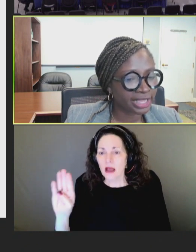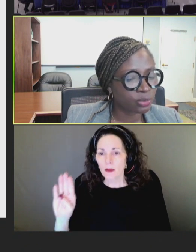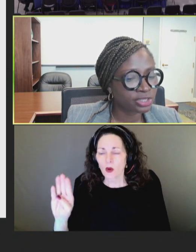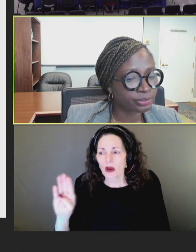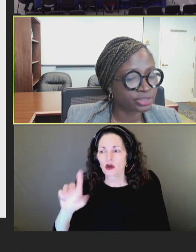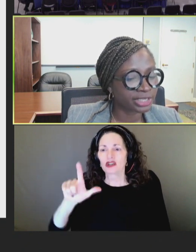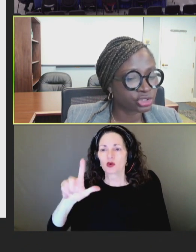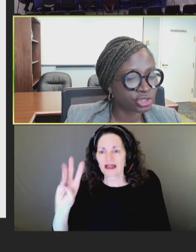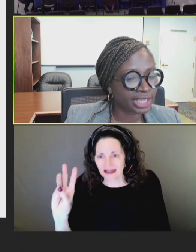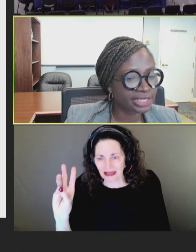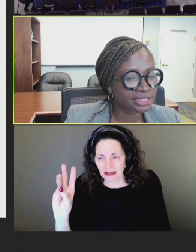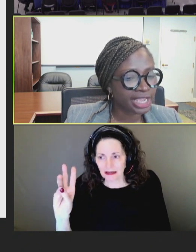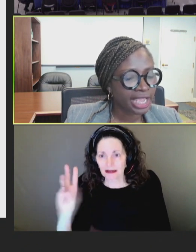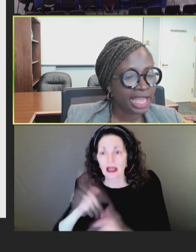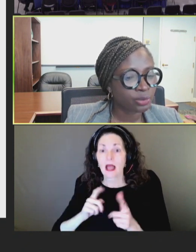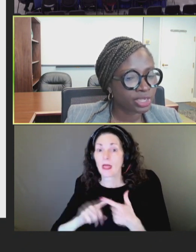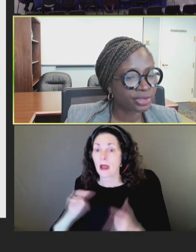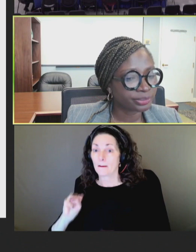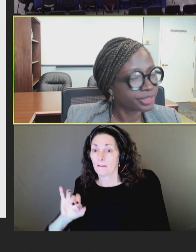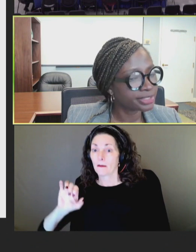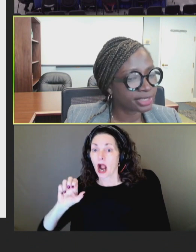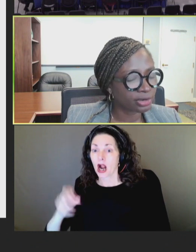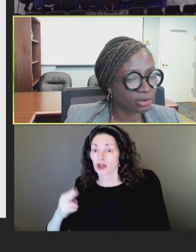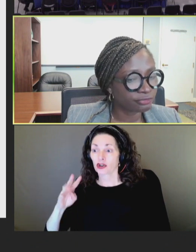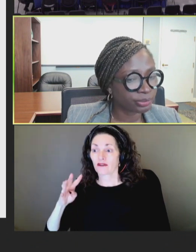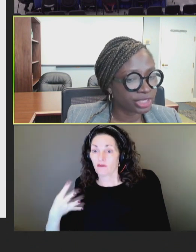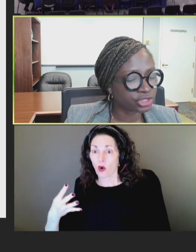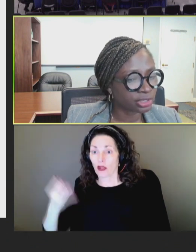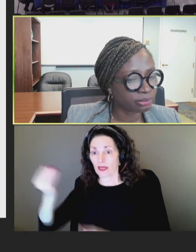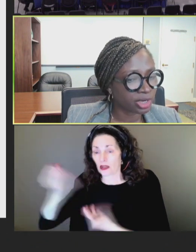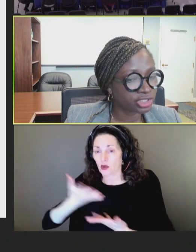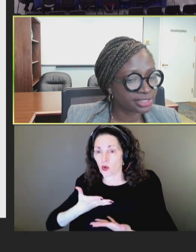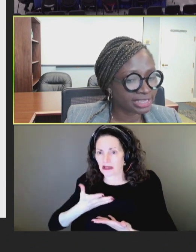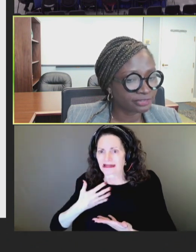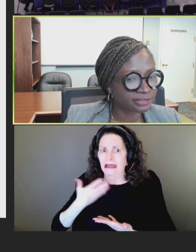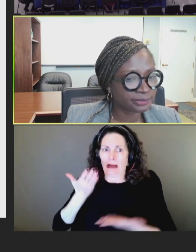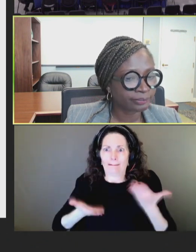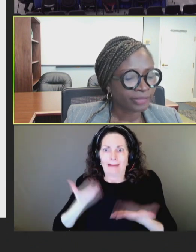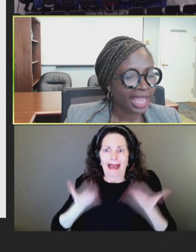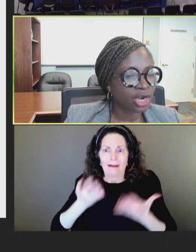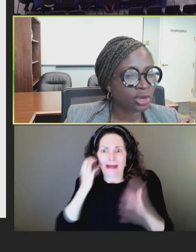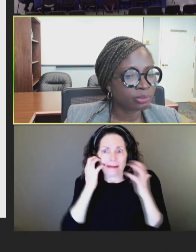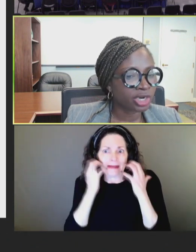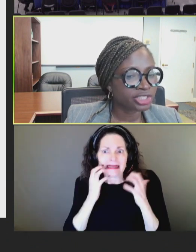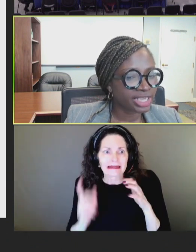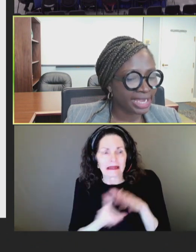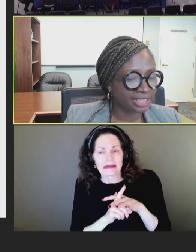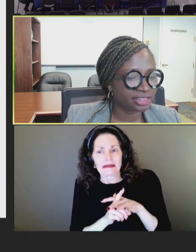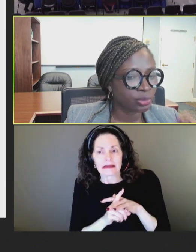there was a potential case. And we got the PCR confirmation on March 7th. And on March 8th,